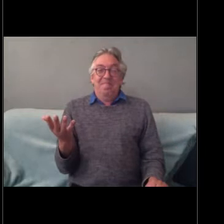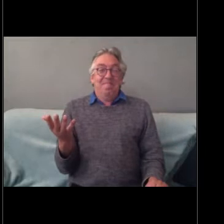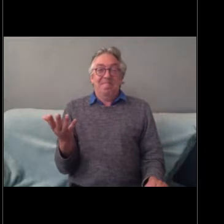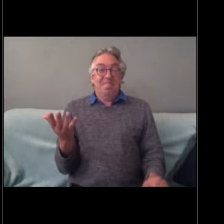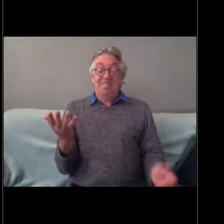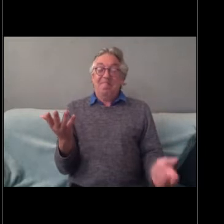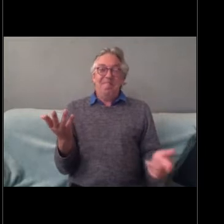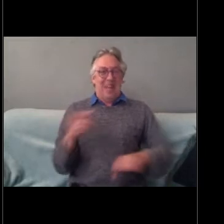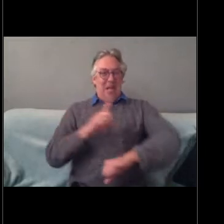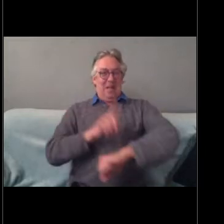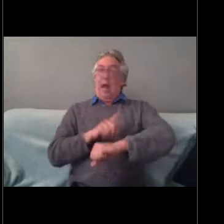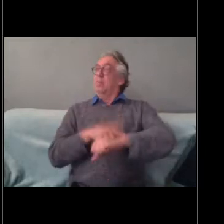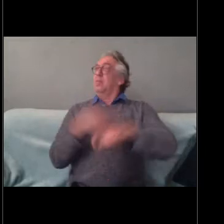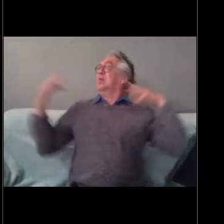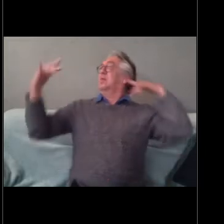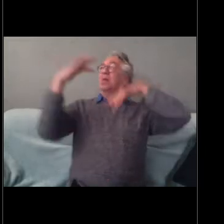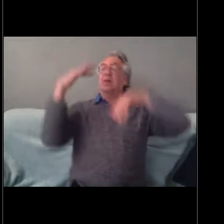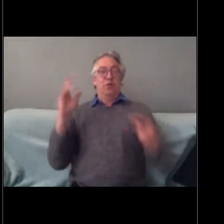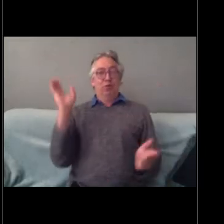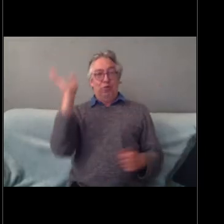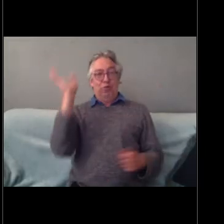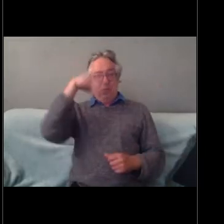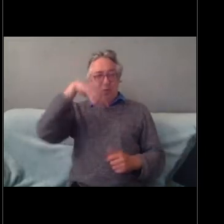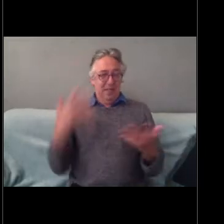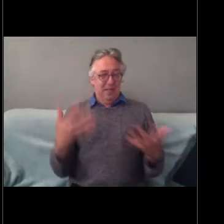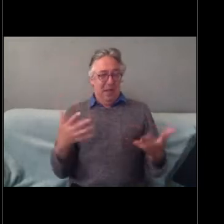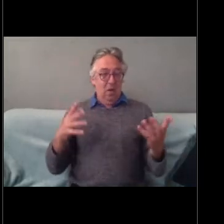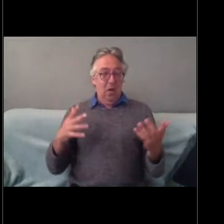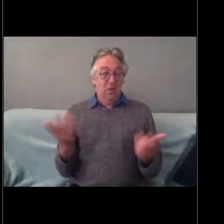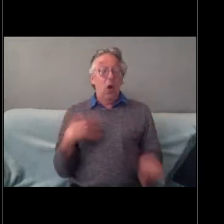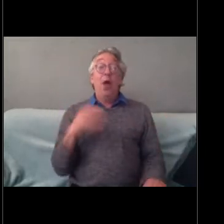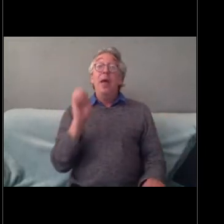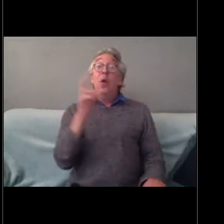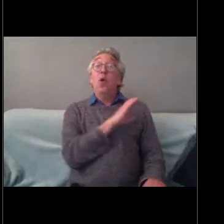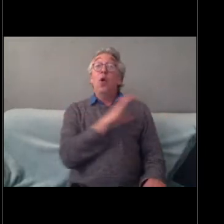We hope the European Parliament and the Council of Ministers